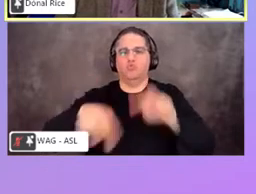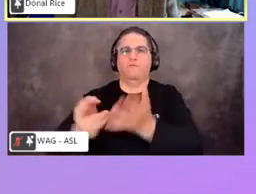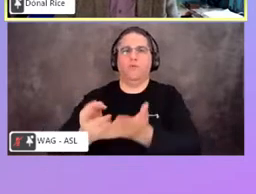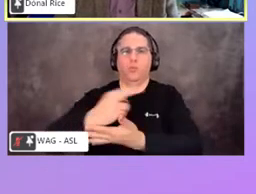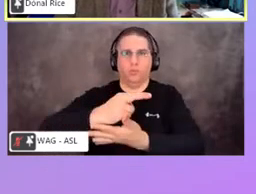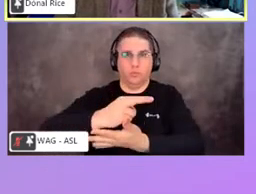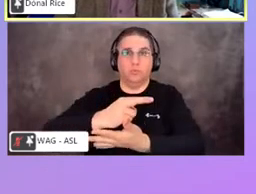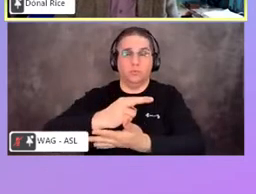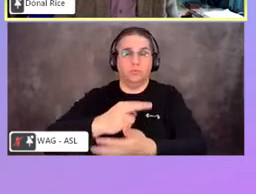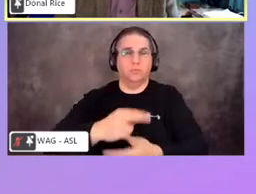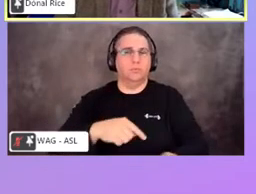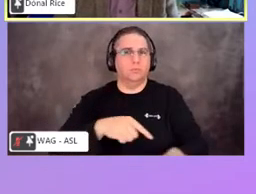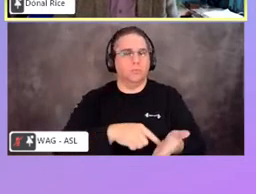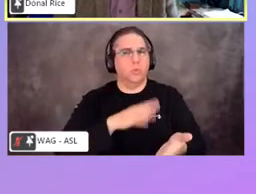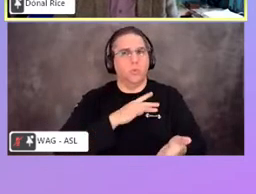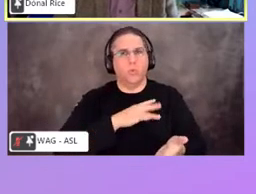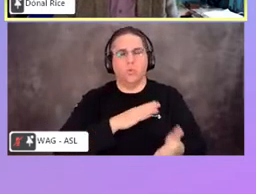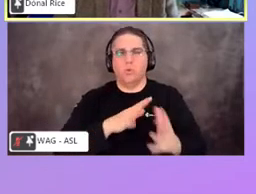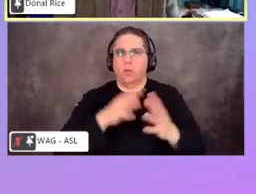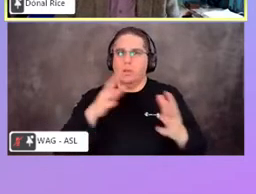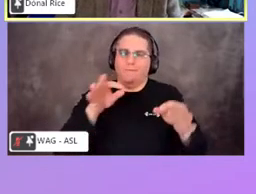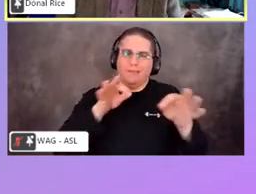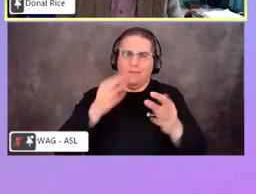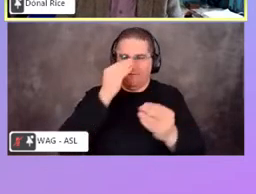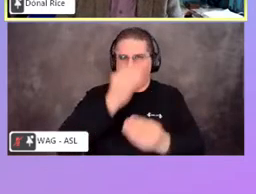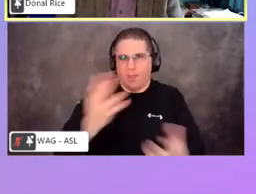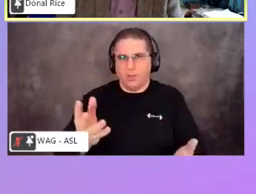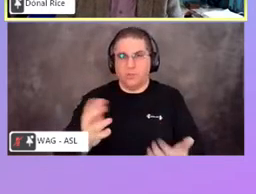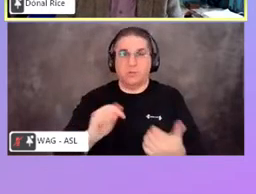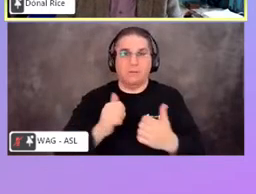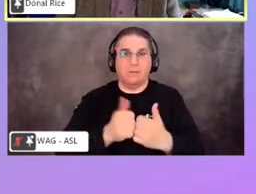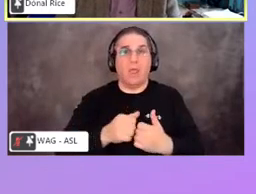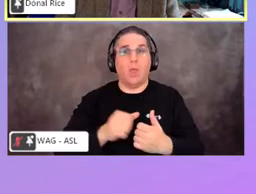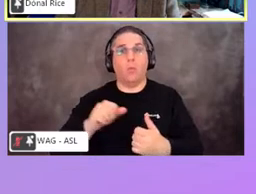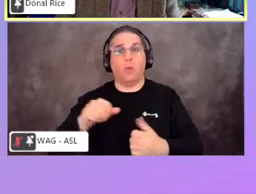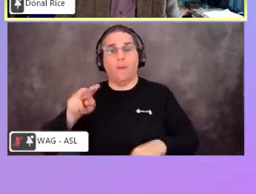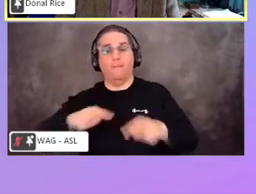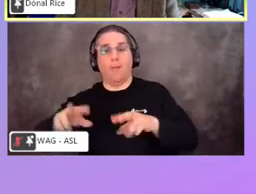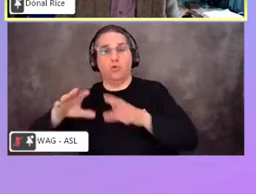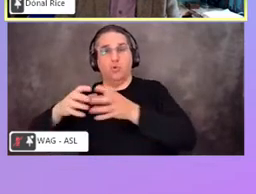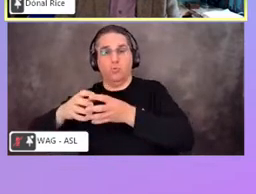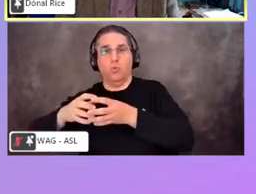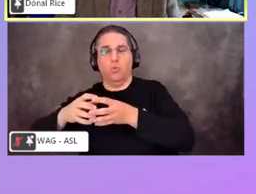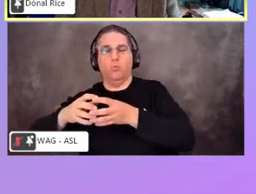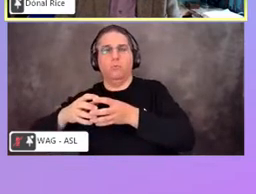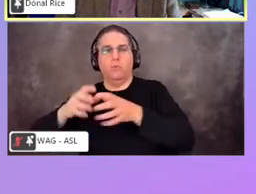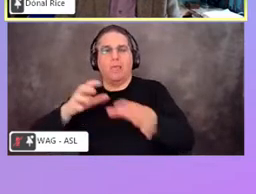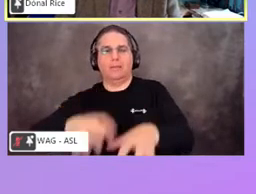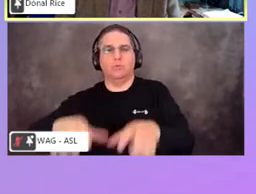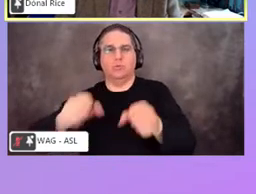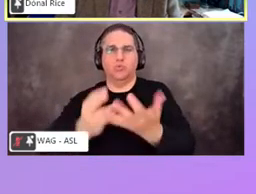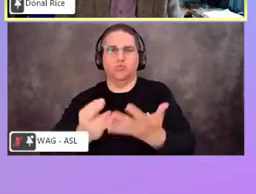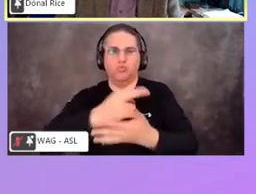What it is and provides a template for it. And the second implementing decision speaks about conducting reviews and